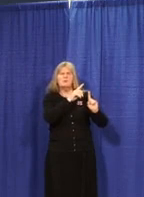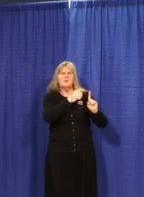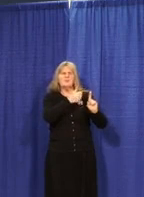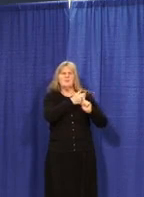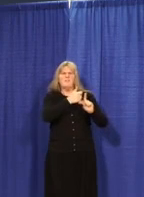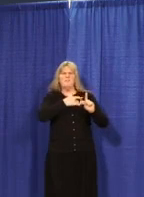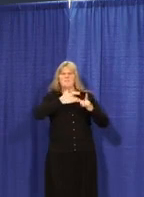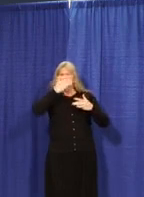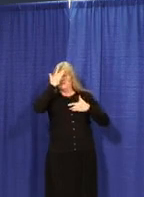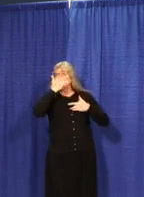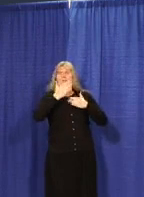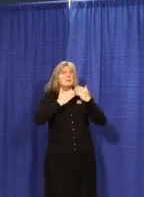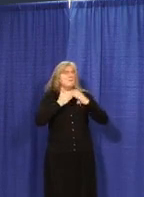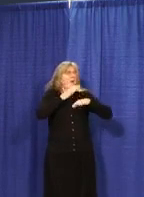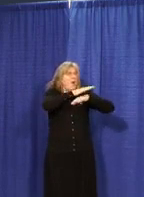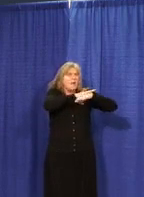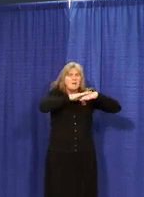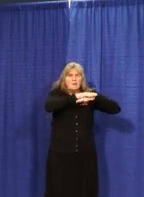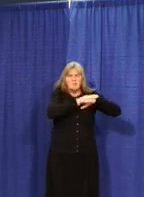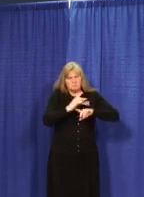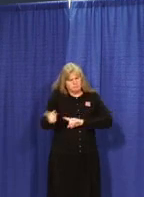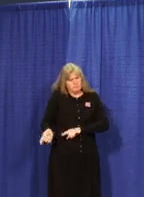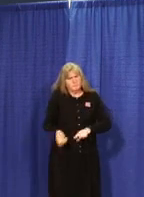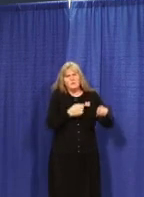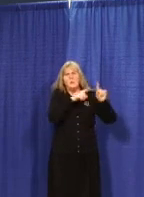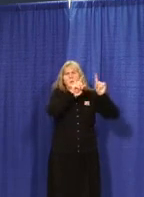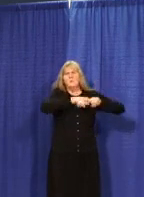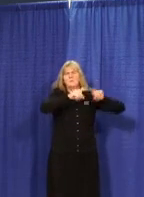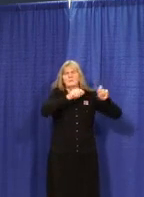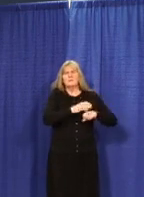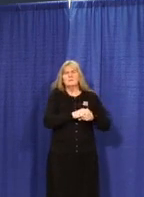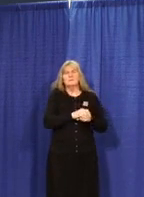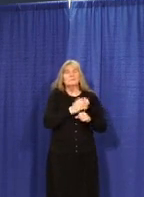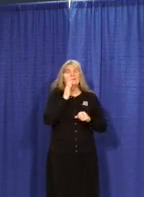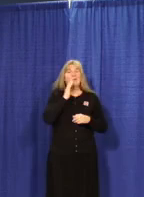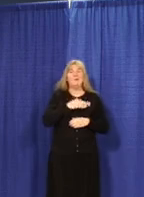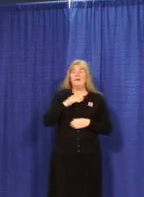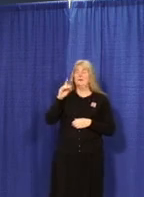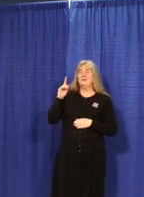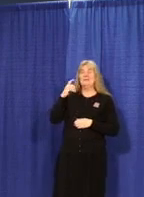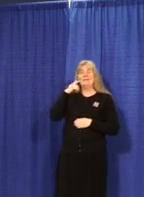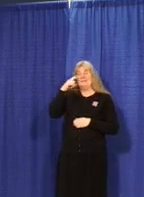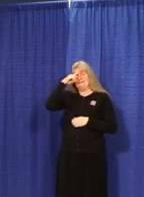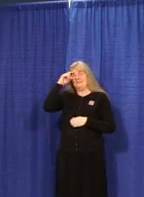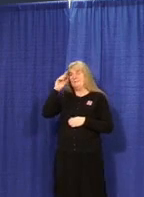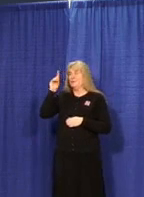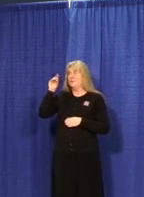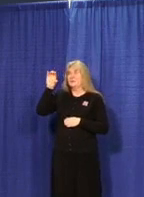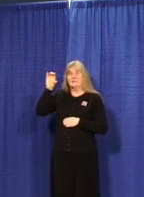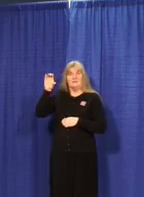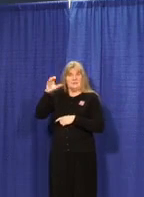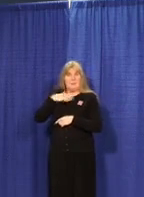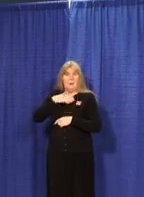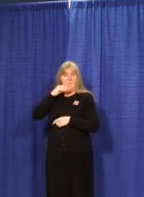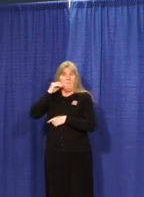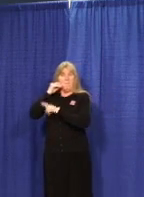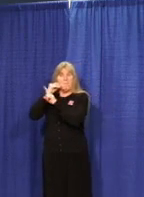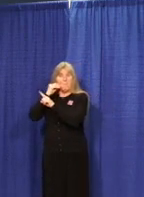Back in August when the residents of Dawson city, my home, were advised to self monitor due to possible